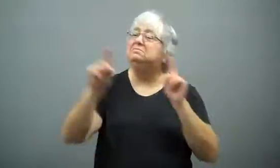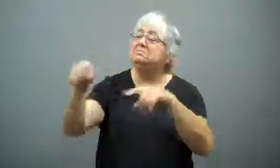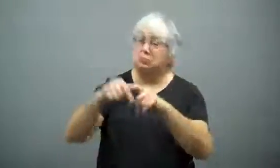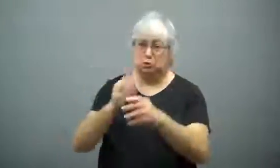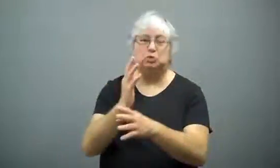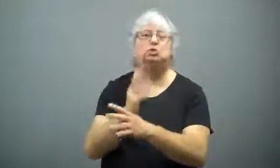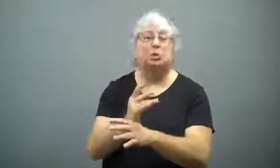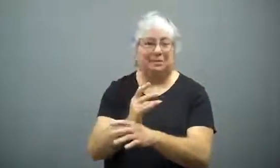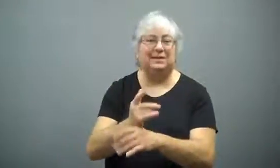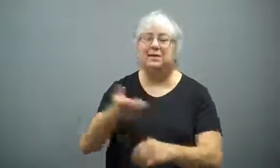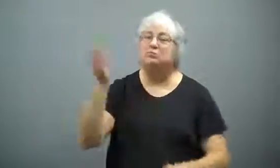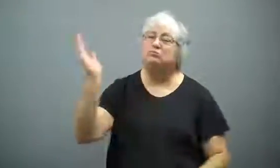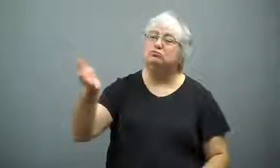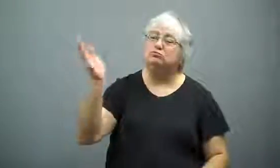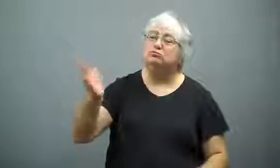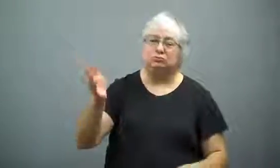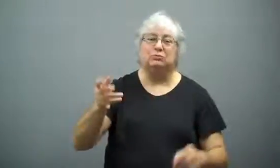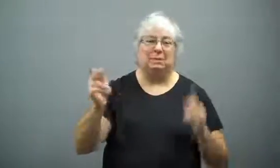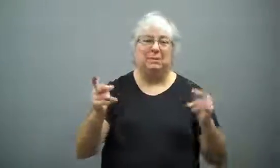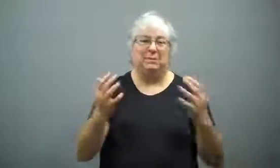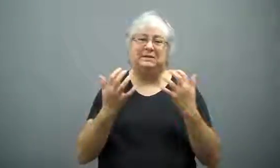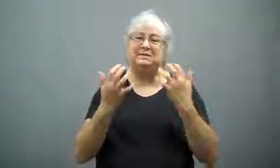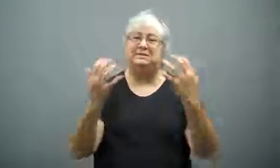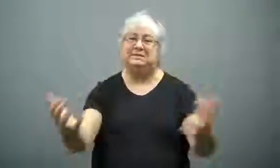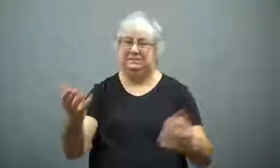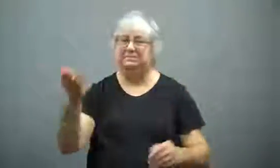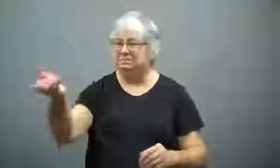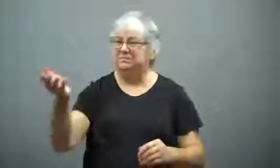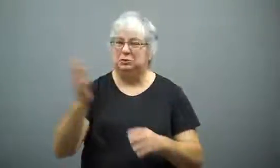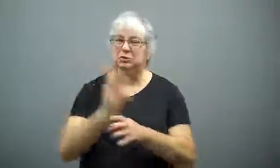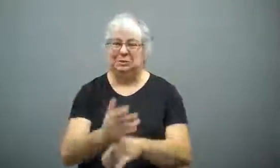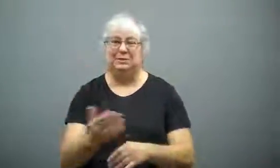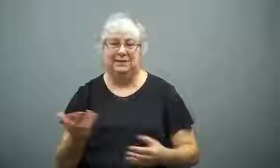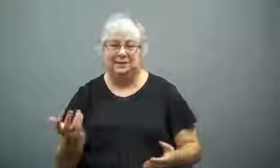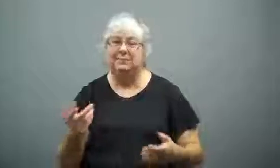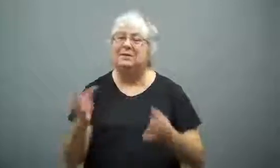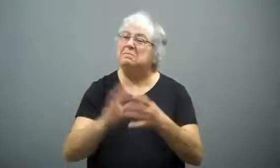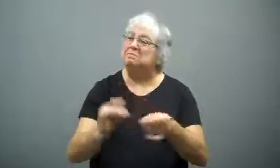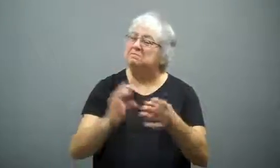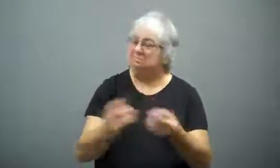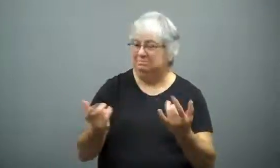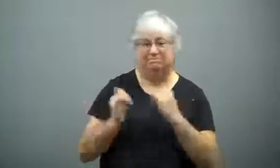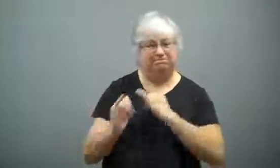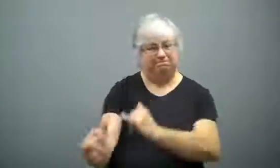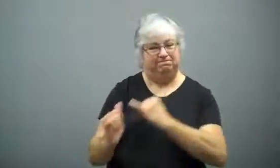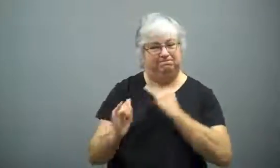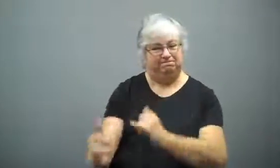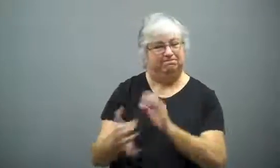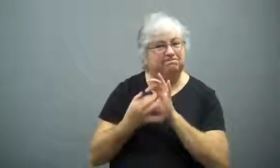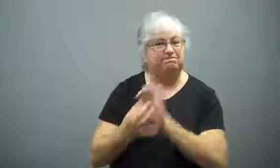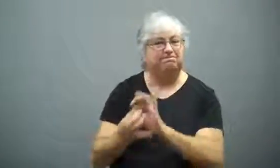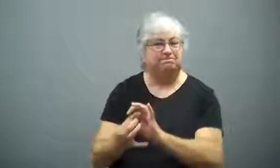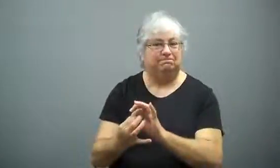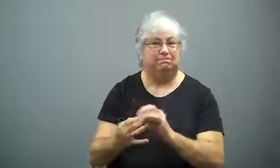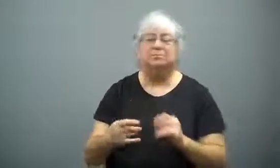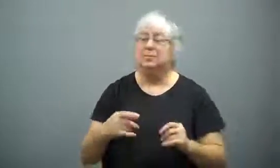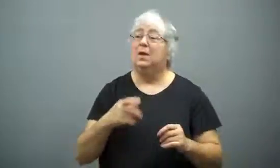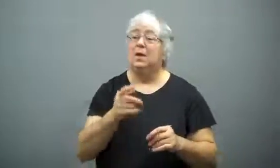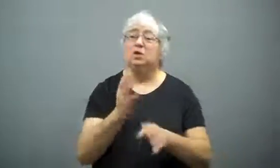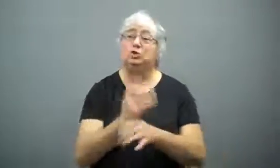He went to Germany and gave a speech to a crowd there.